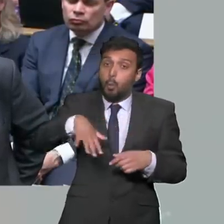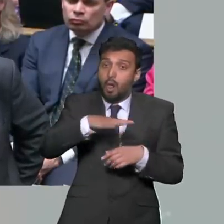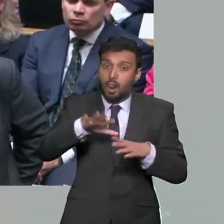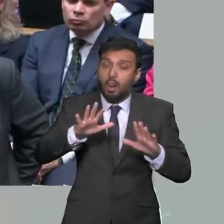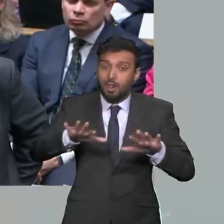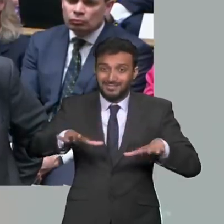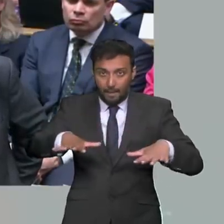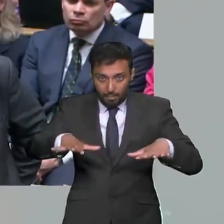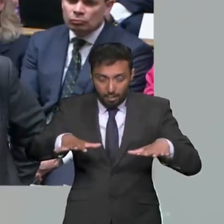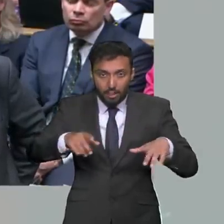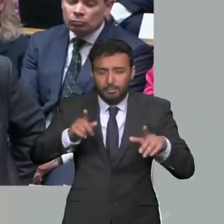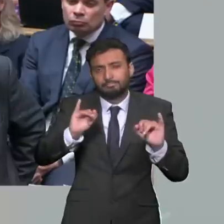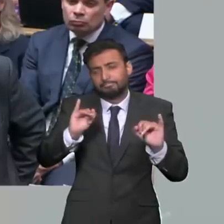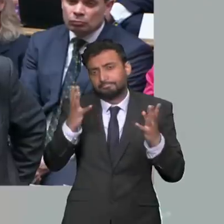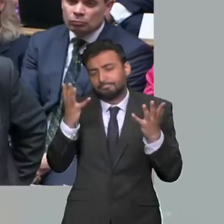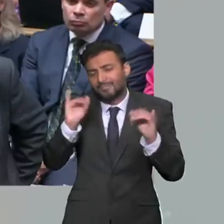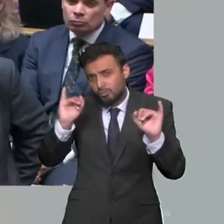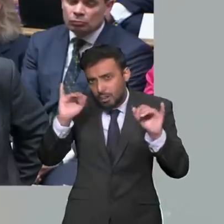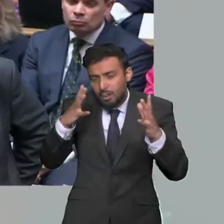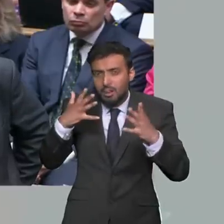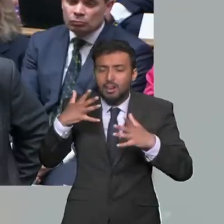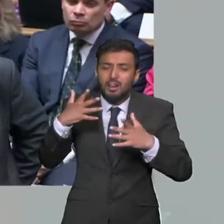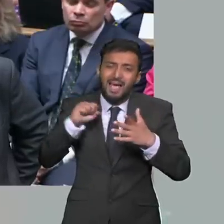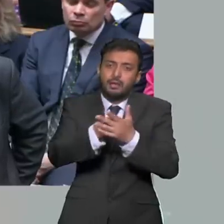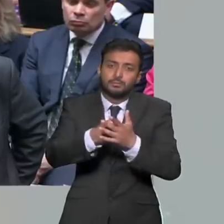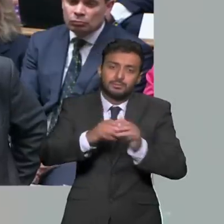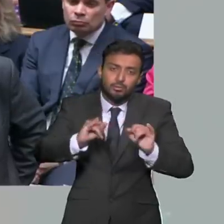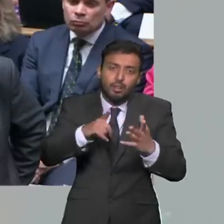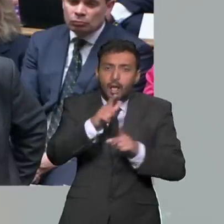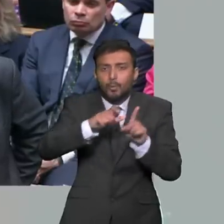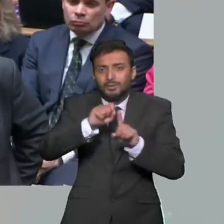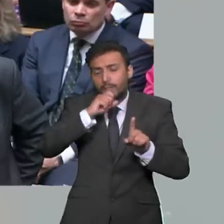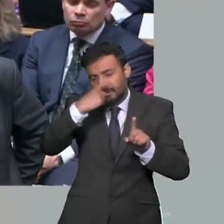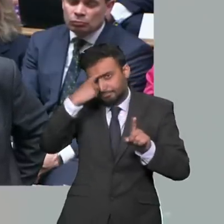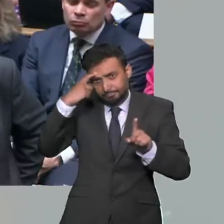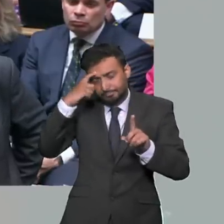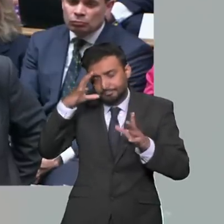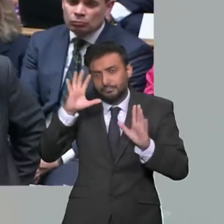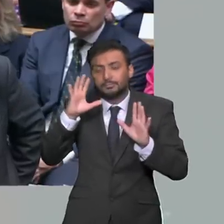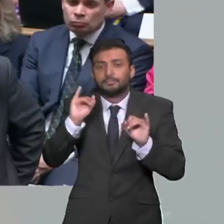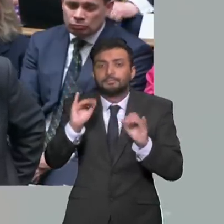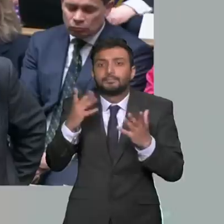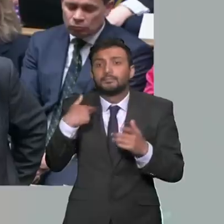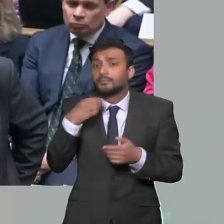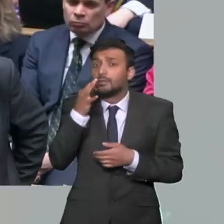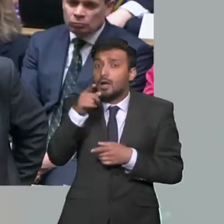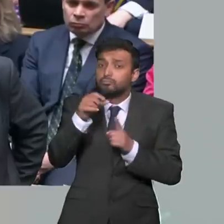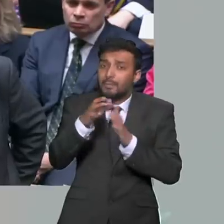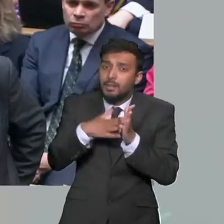Clearly, this is a tragic accident that will stay with the community for some time. Will the Prime Minister join me and, I am sure, the whole House in sending our love